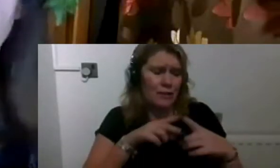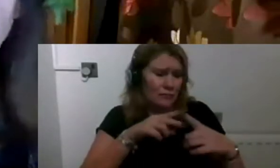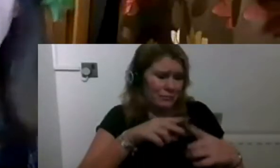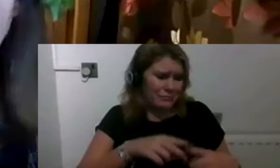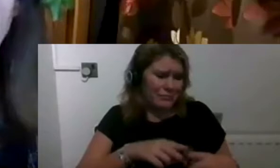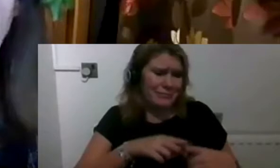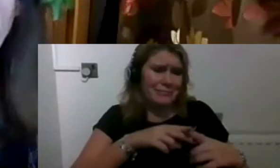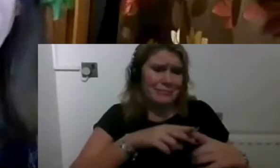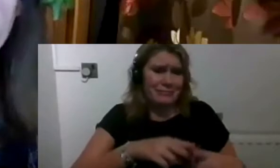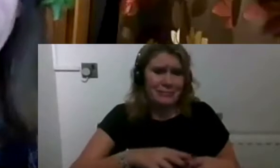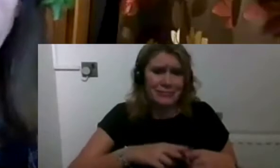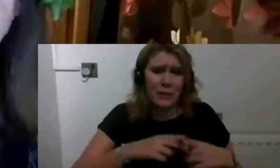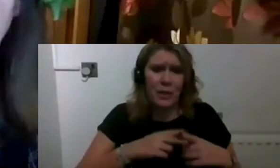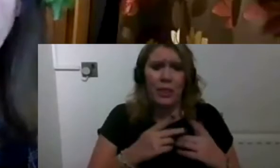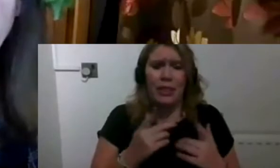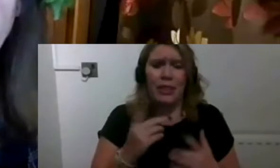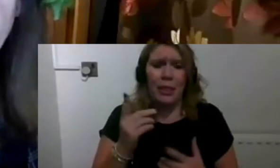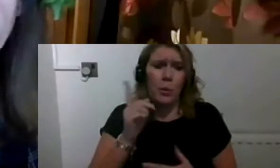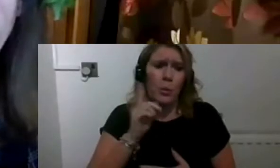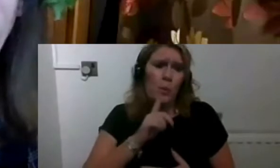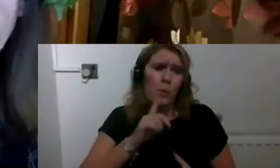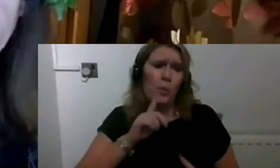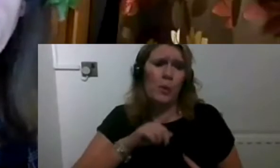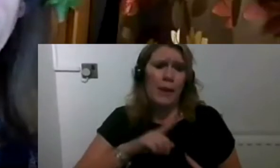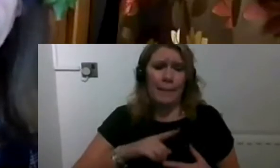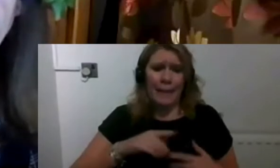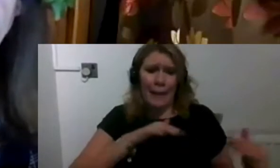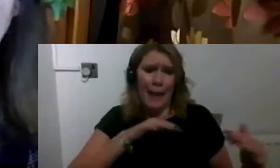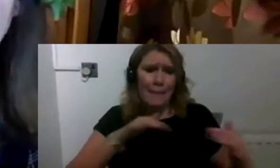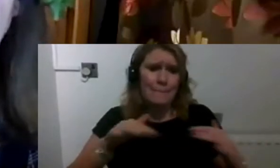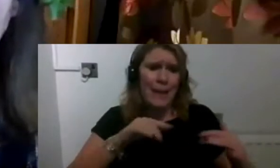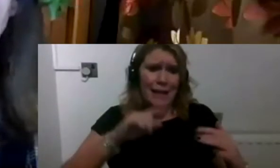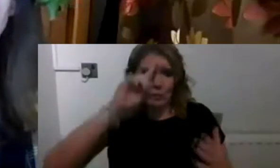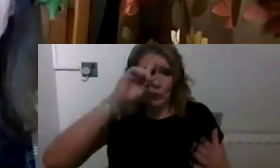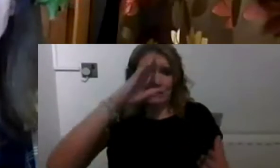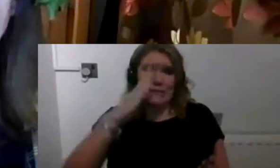Oh thou cavalcade, of women riding, Awful shield-maidens, the battle deciding.